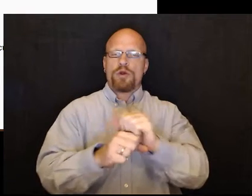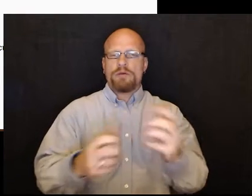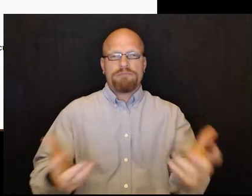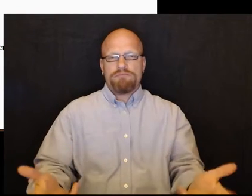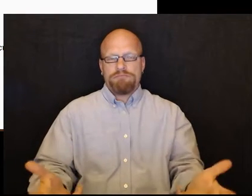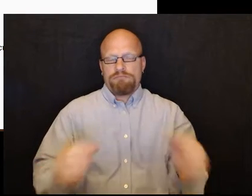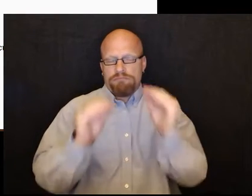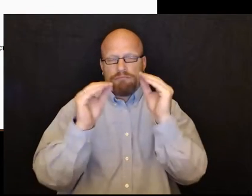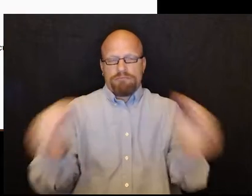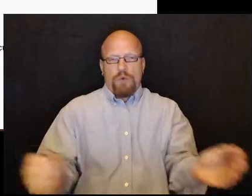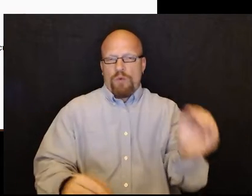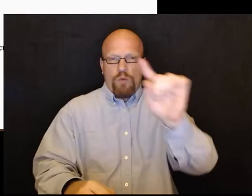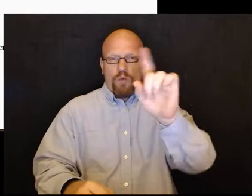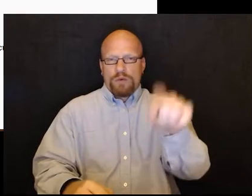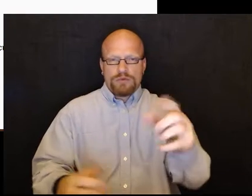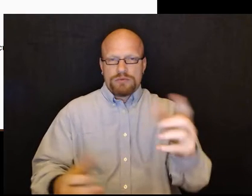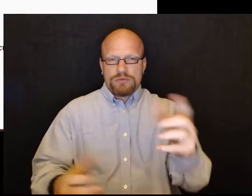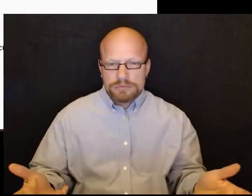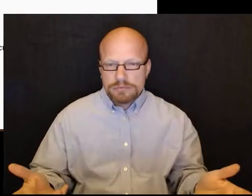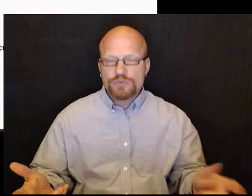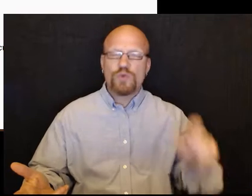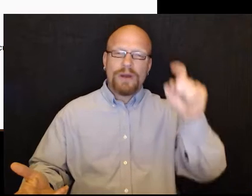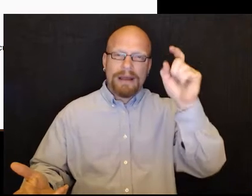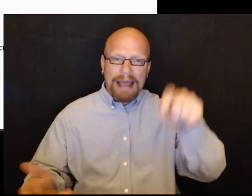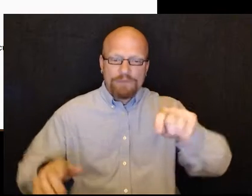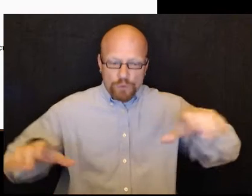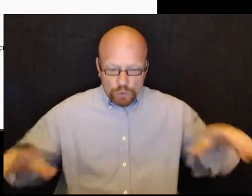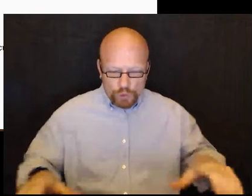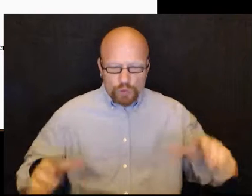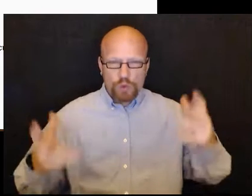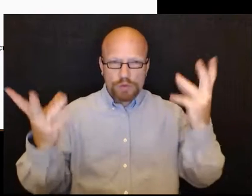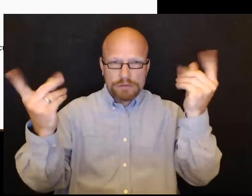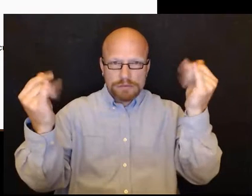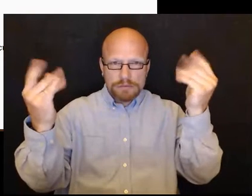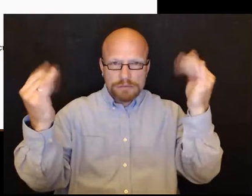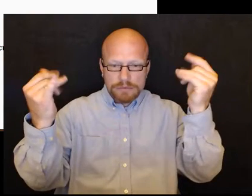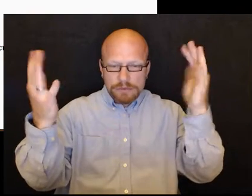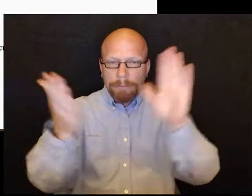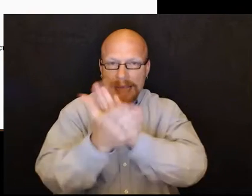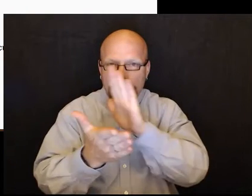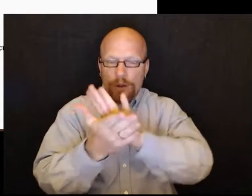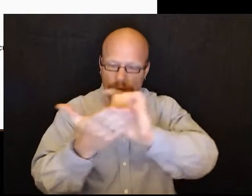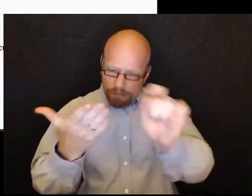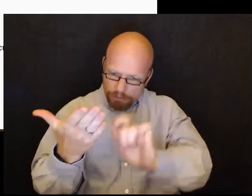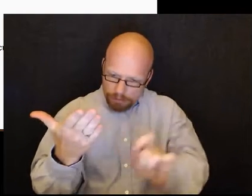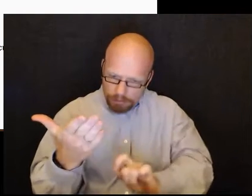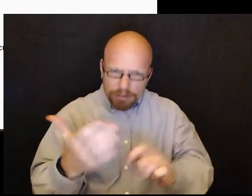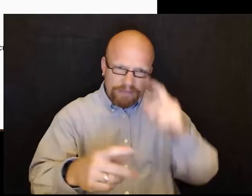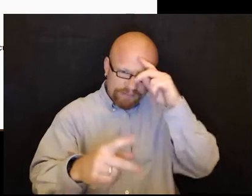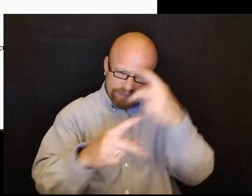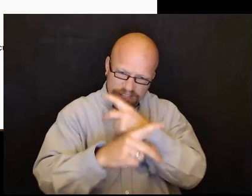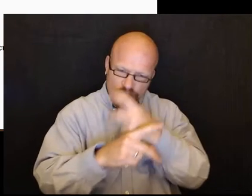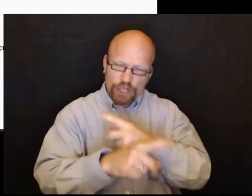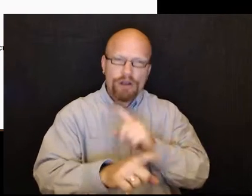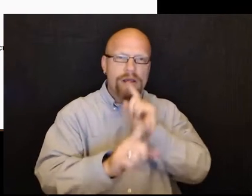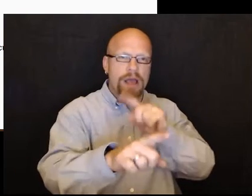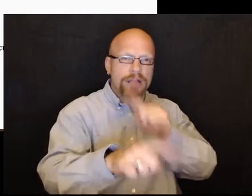and... no we still have homework to do we don't is not just being on the computer you have to do things